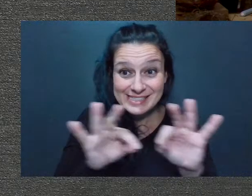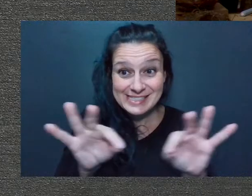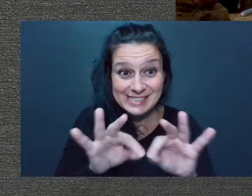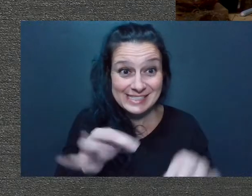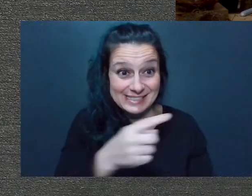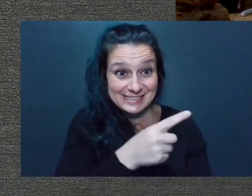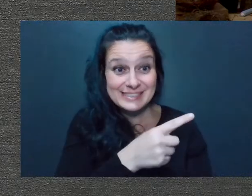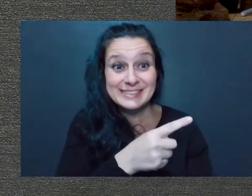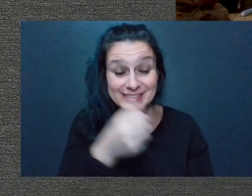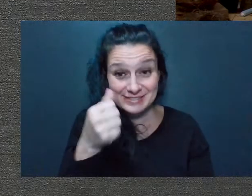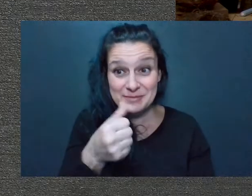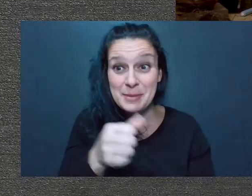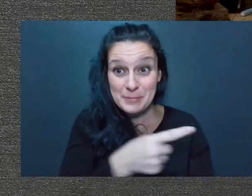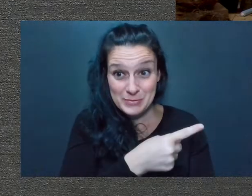This one had sticks, remember.